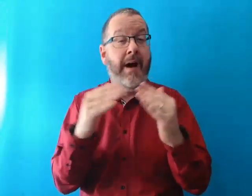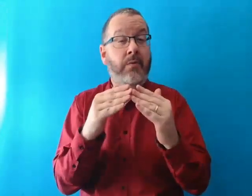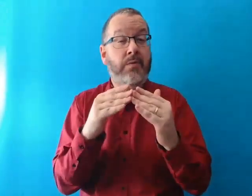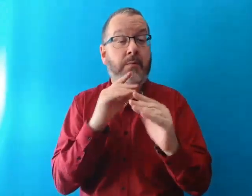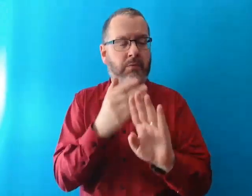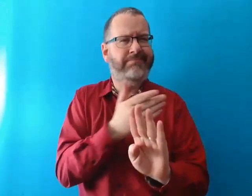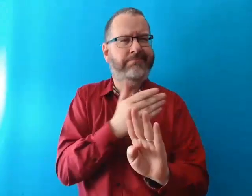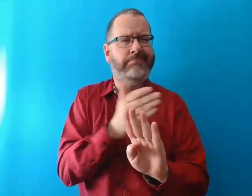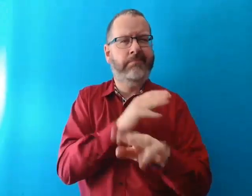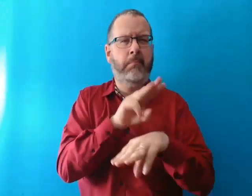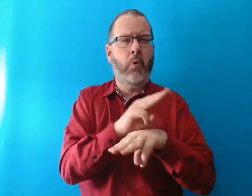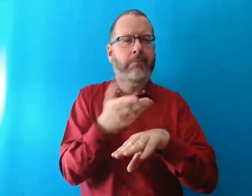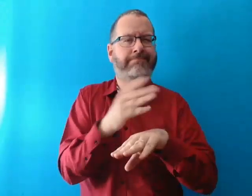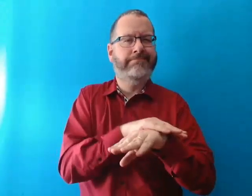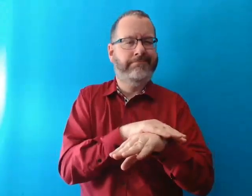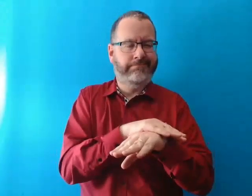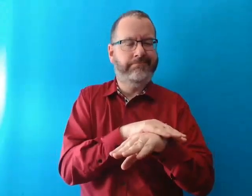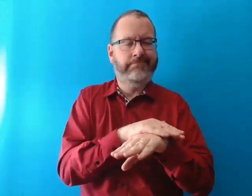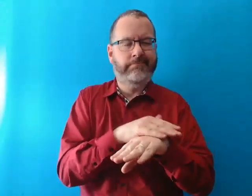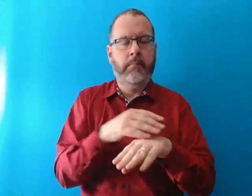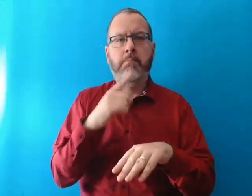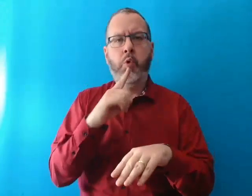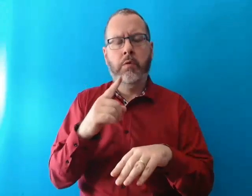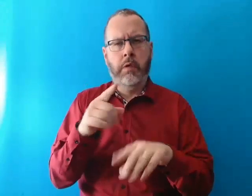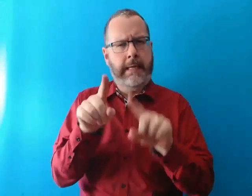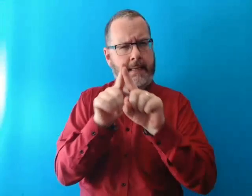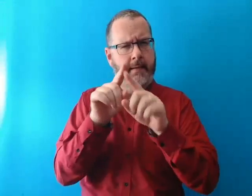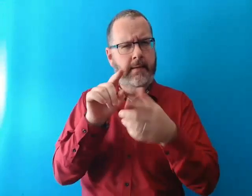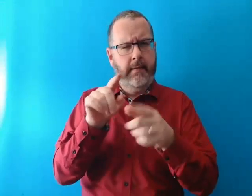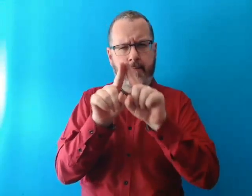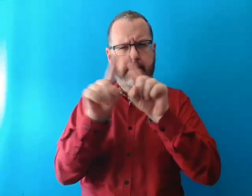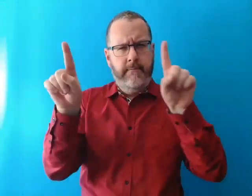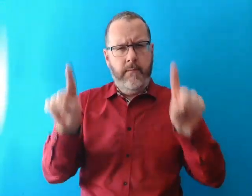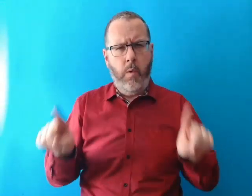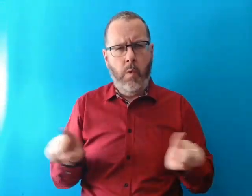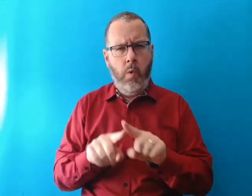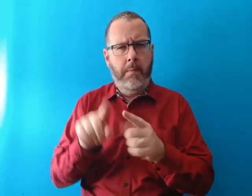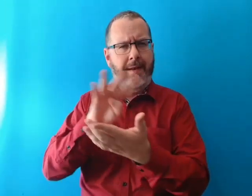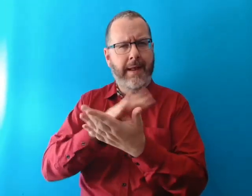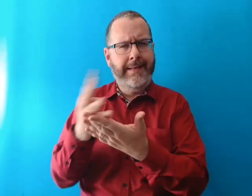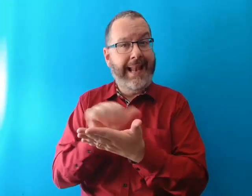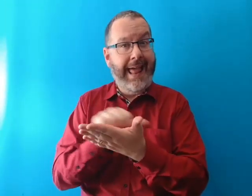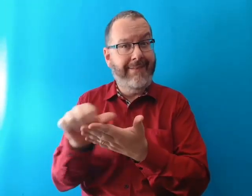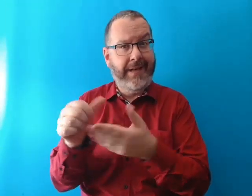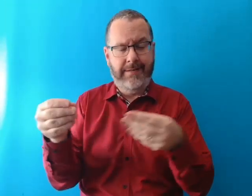In the 1911 Census form, however, two things caught my eye.